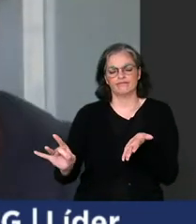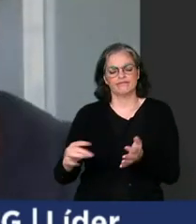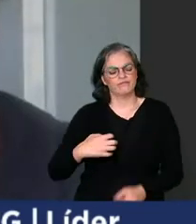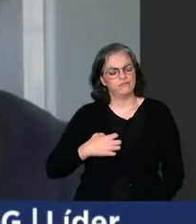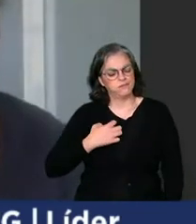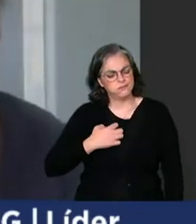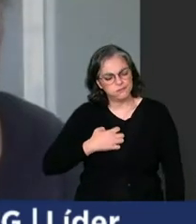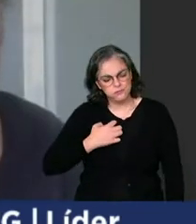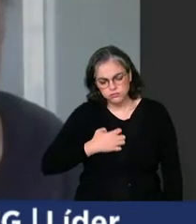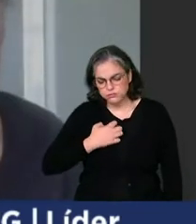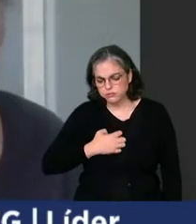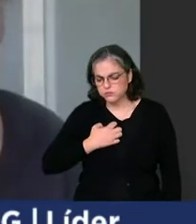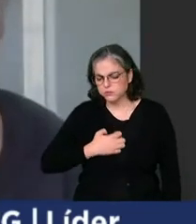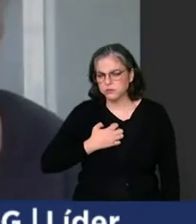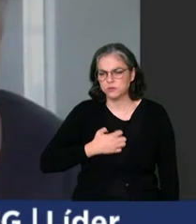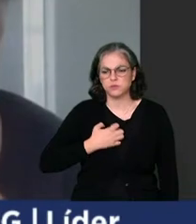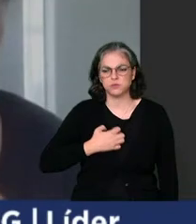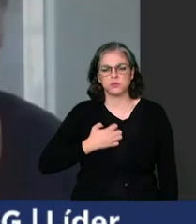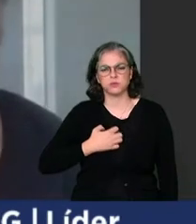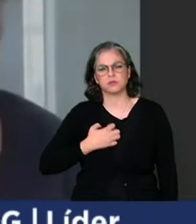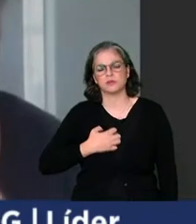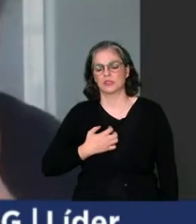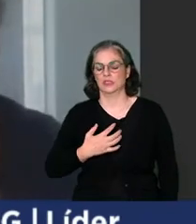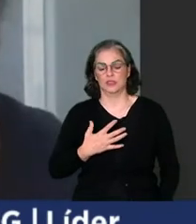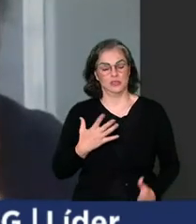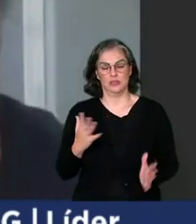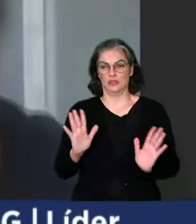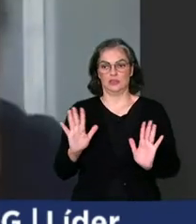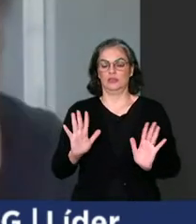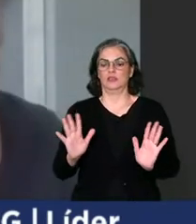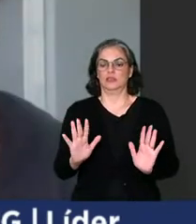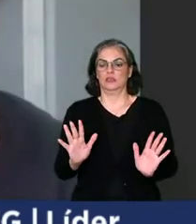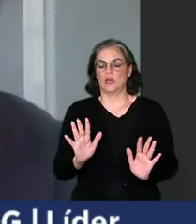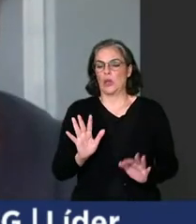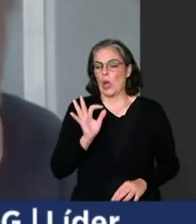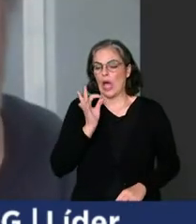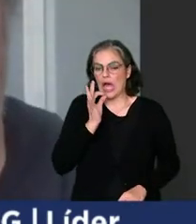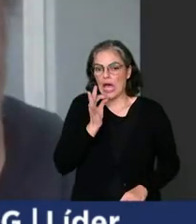EU PARTICULARMENTE REPÚDIO , FICO INDIGNADO AO DEPARAR COM AQUILO QUE É SUBMETIDO UM